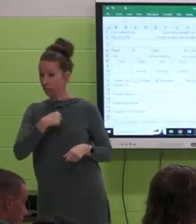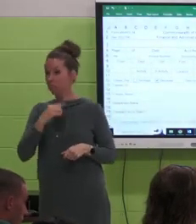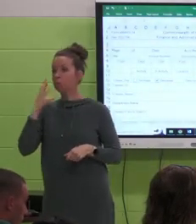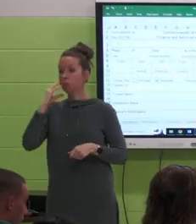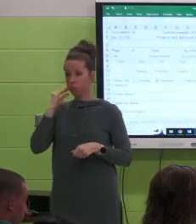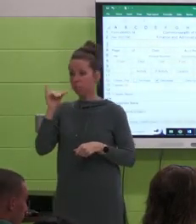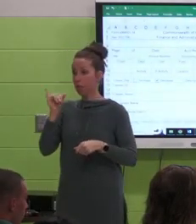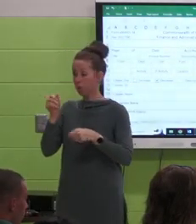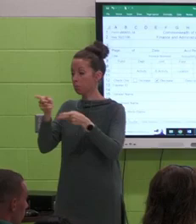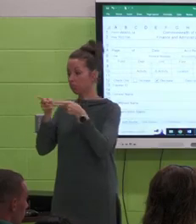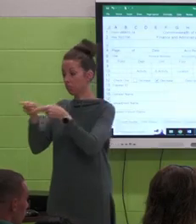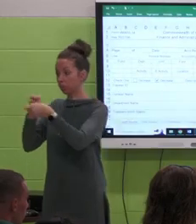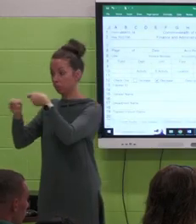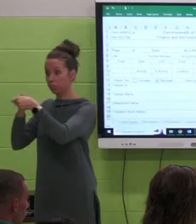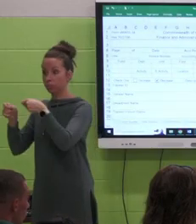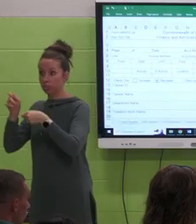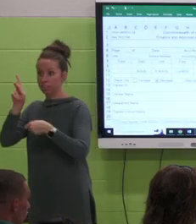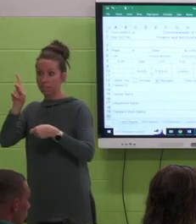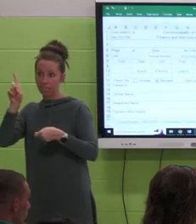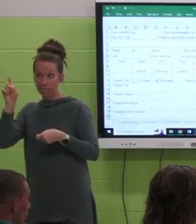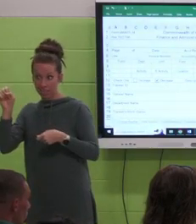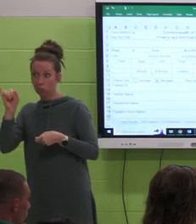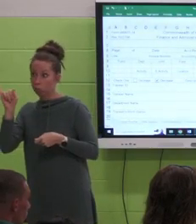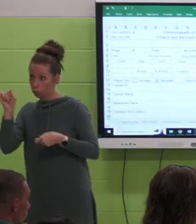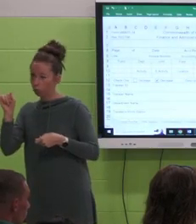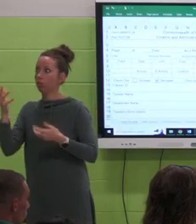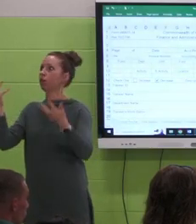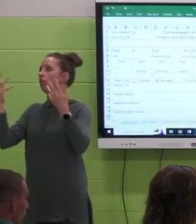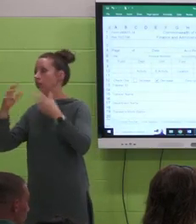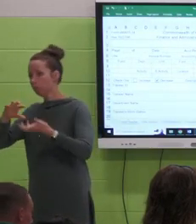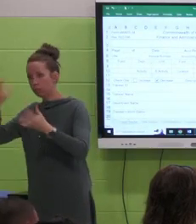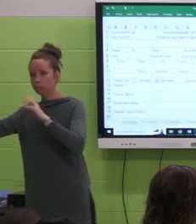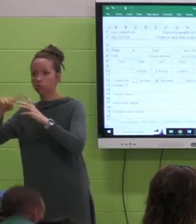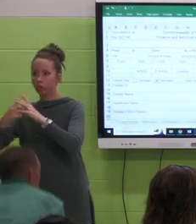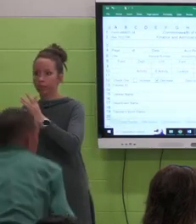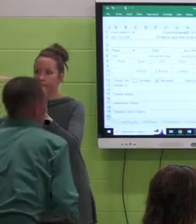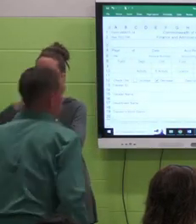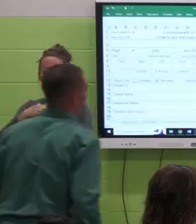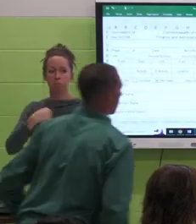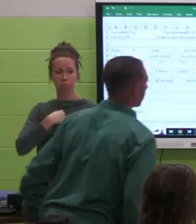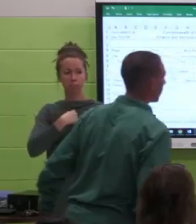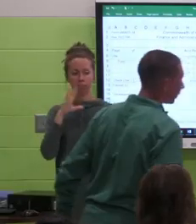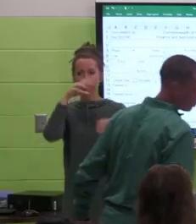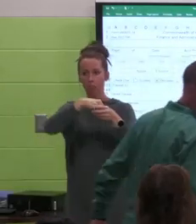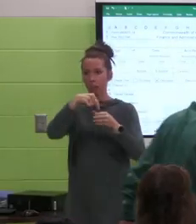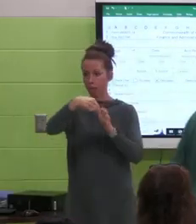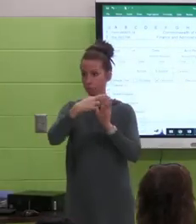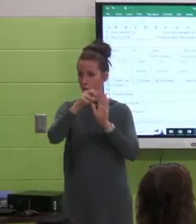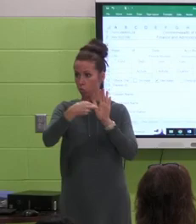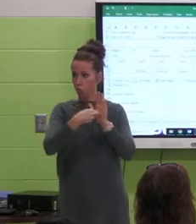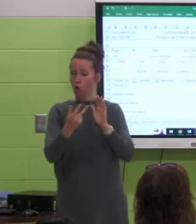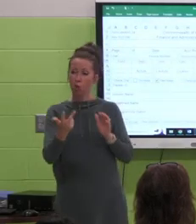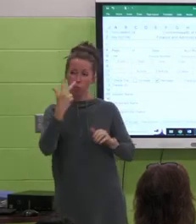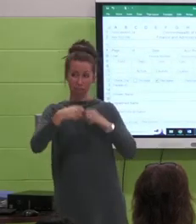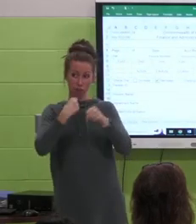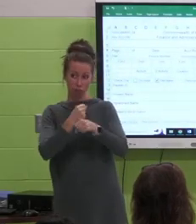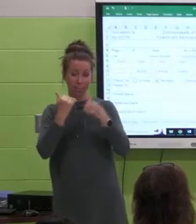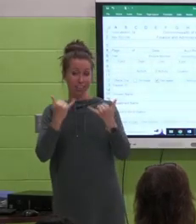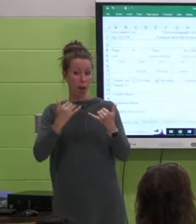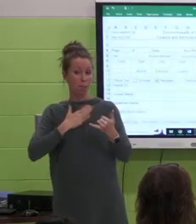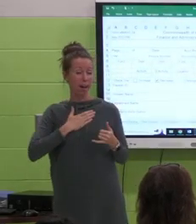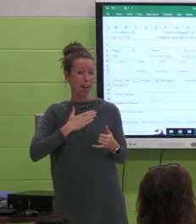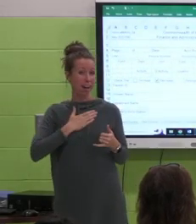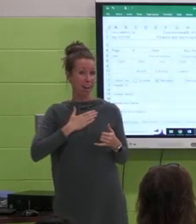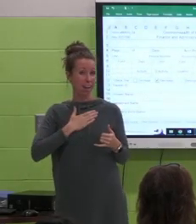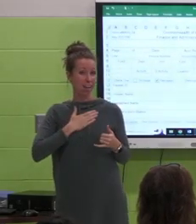in areas um I since I've been in this role three years I'm on my third one of my branch managers